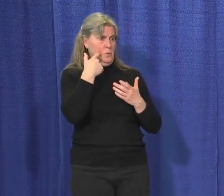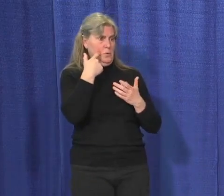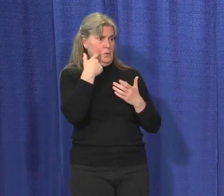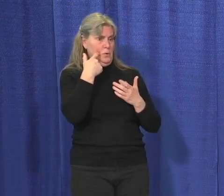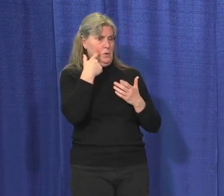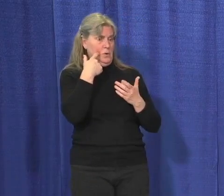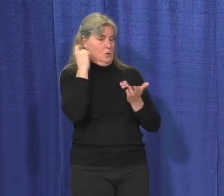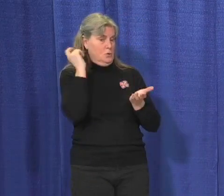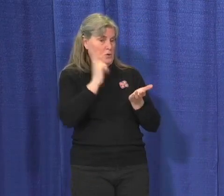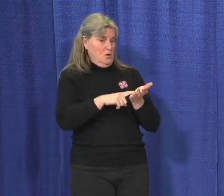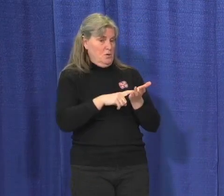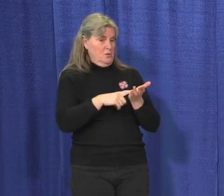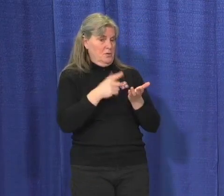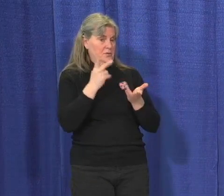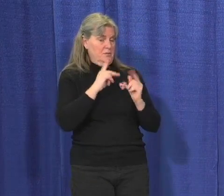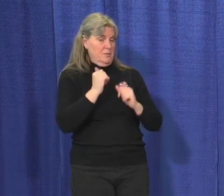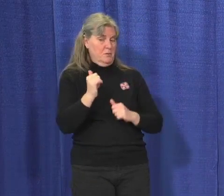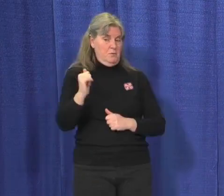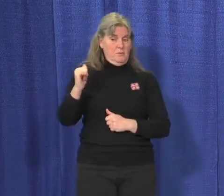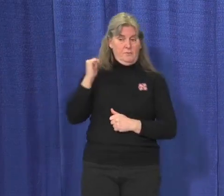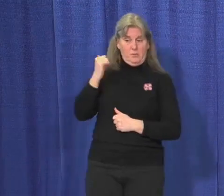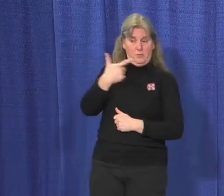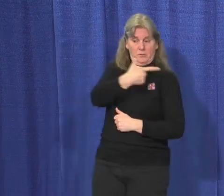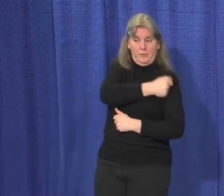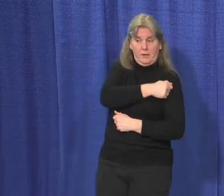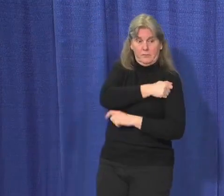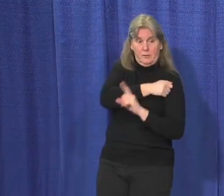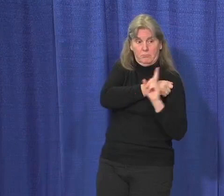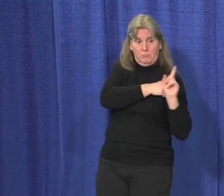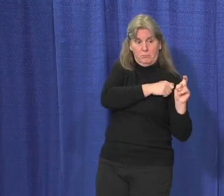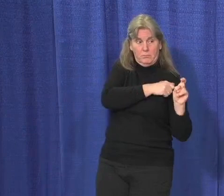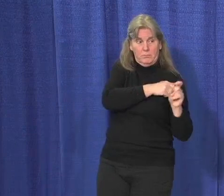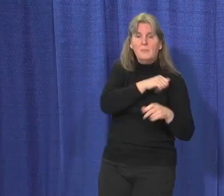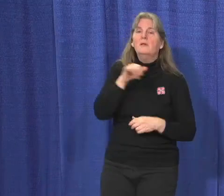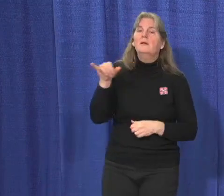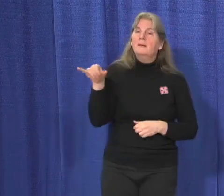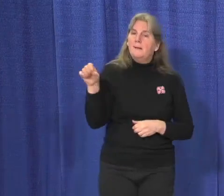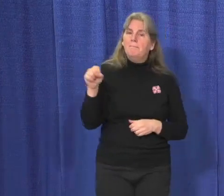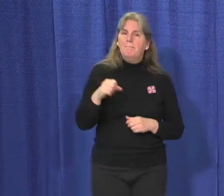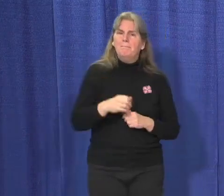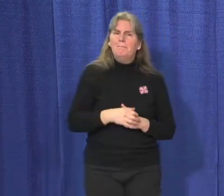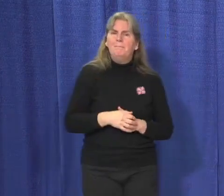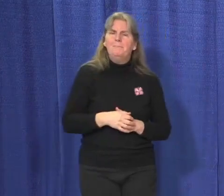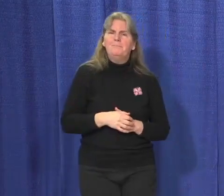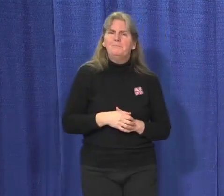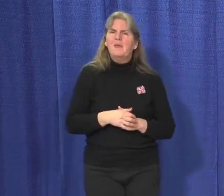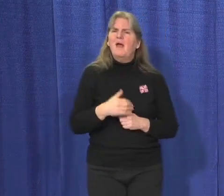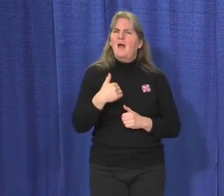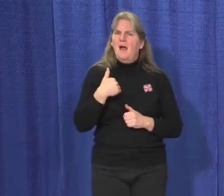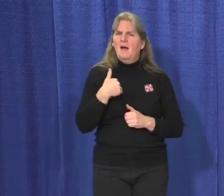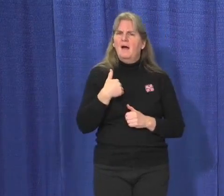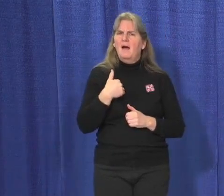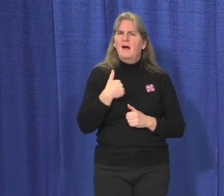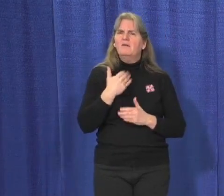objection to getting the vaccine? For sure.